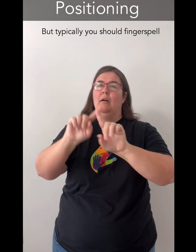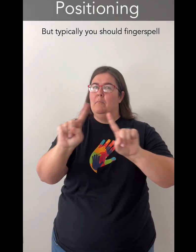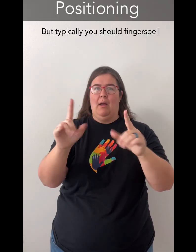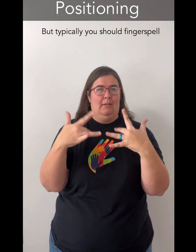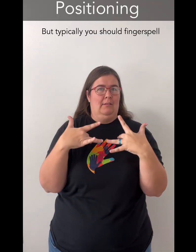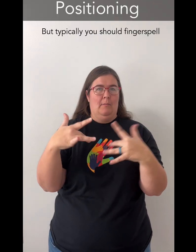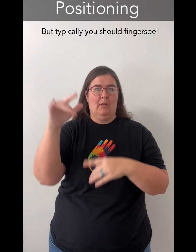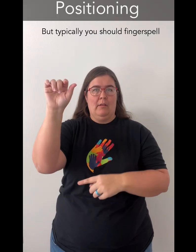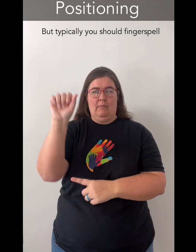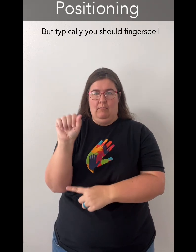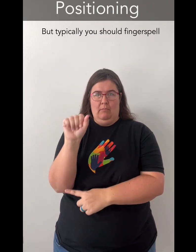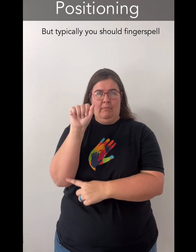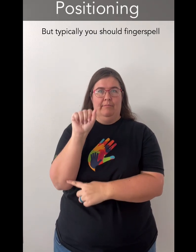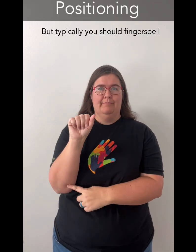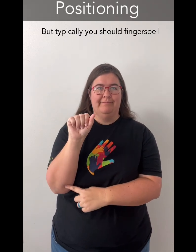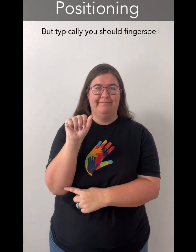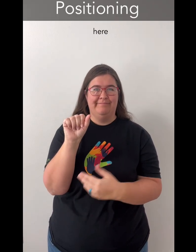But typically you should fingerspell here.